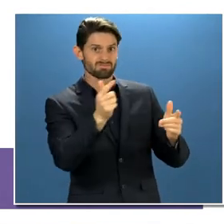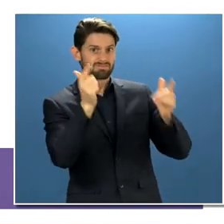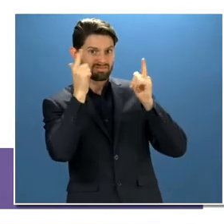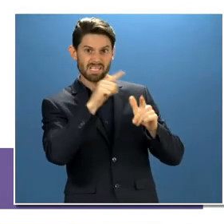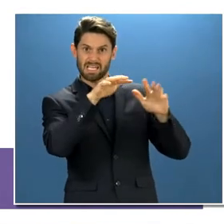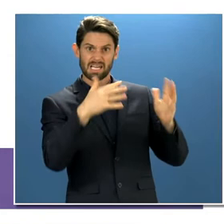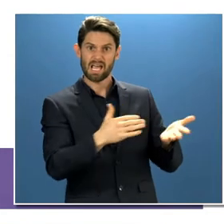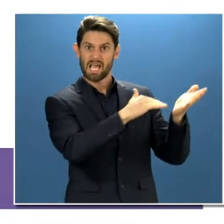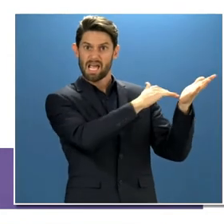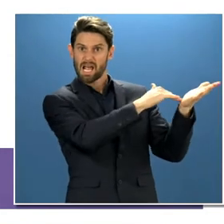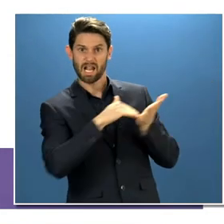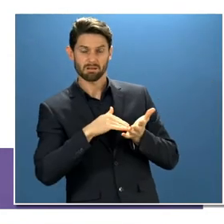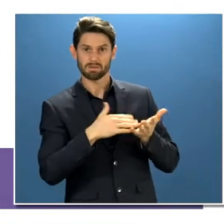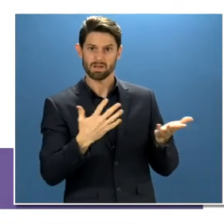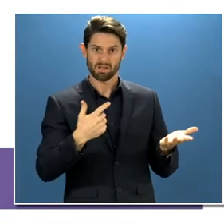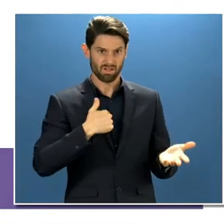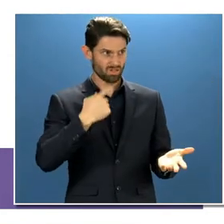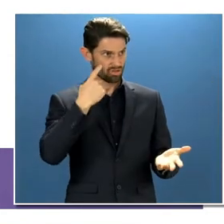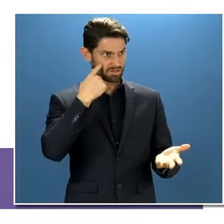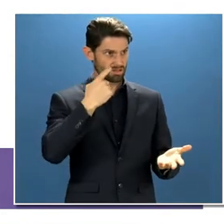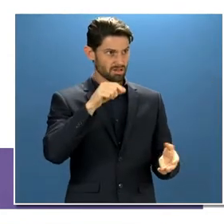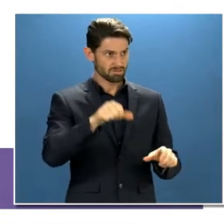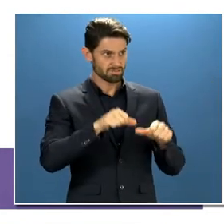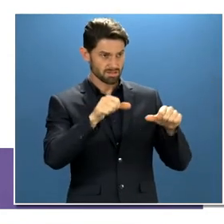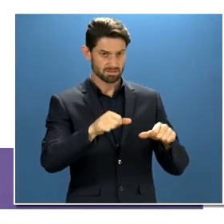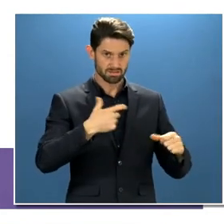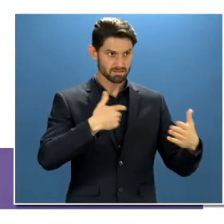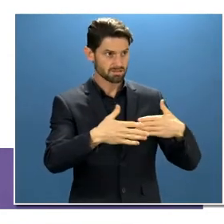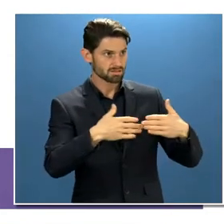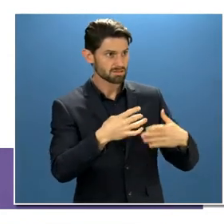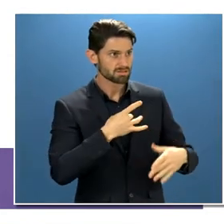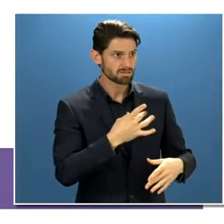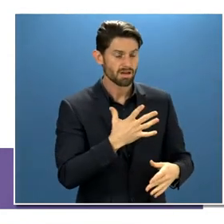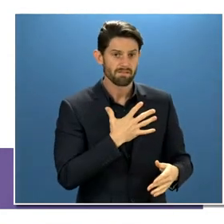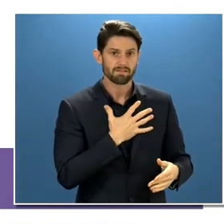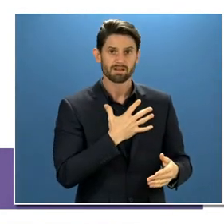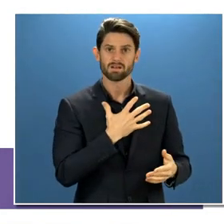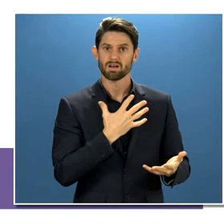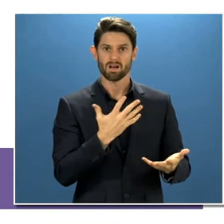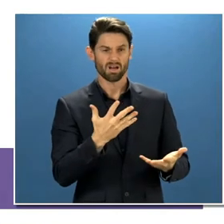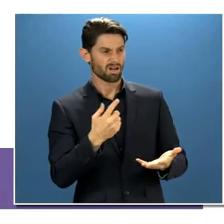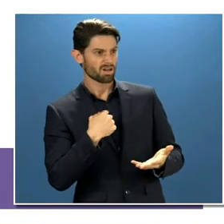I just thought I would rather just do it myself, and just told them "You guys